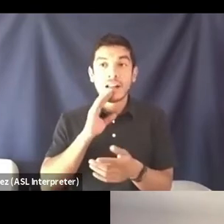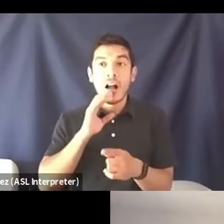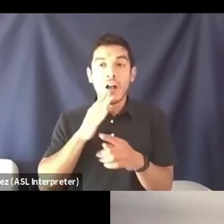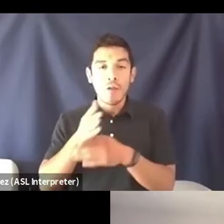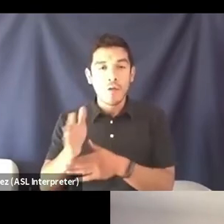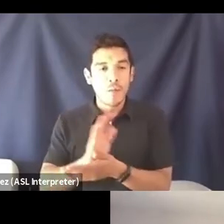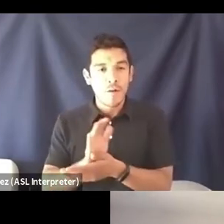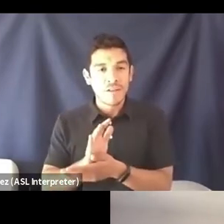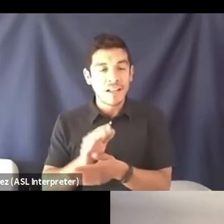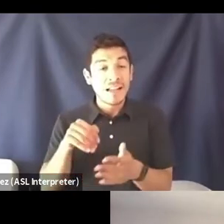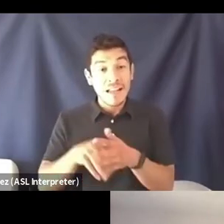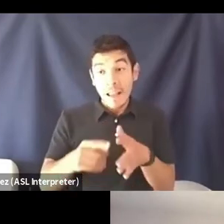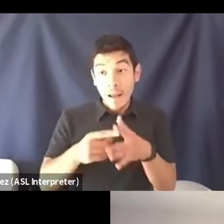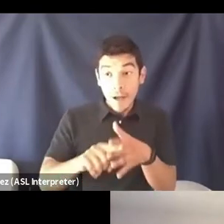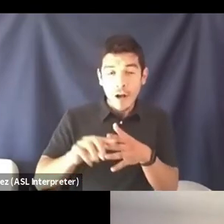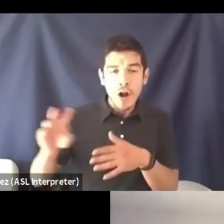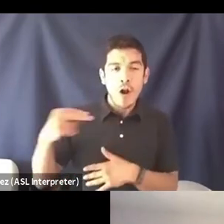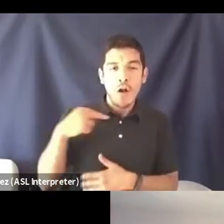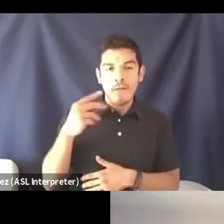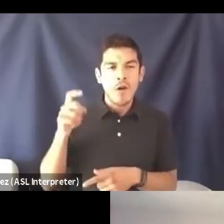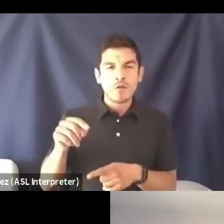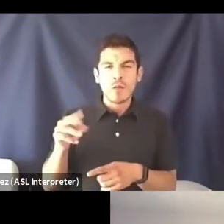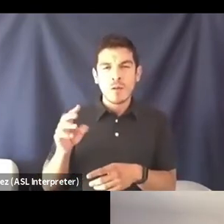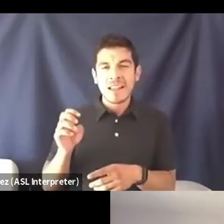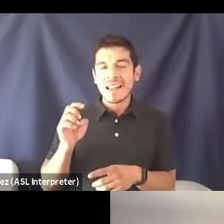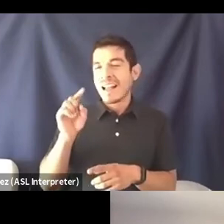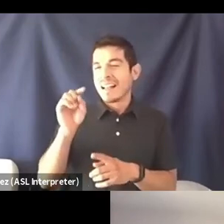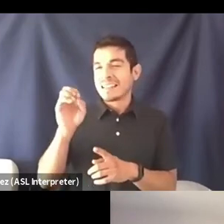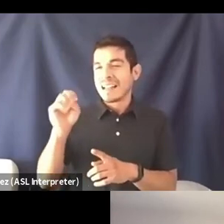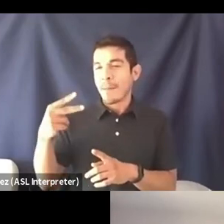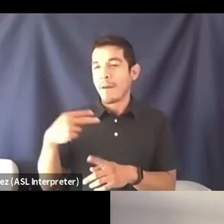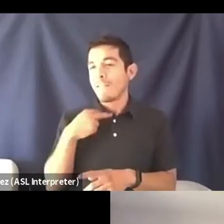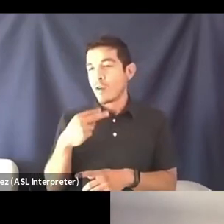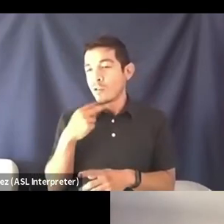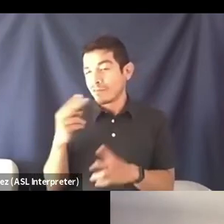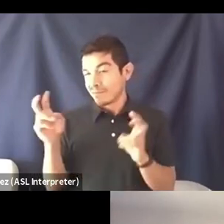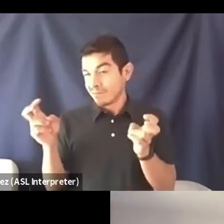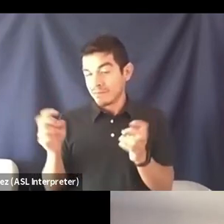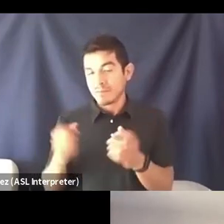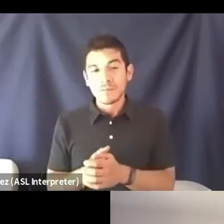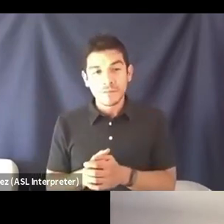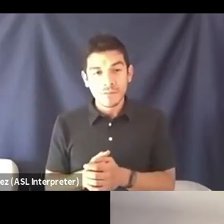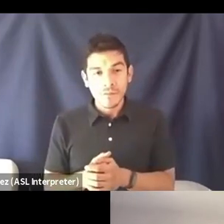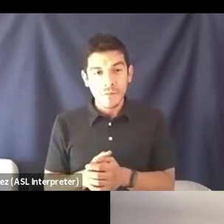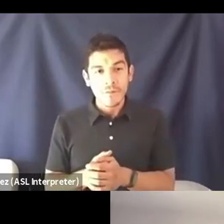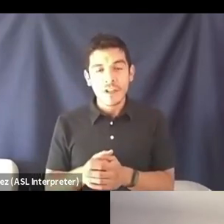her voice was just supposed to be the temp voice. Just to read the diaries